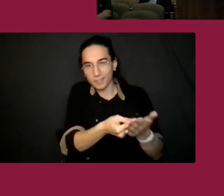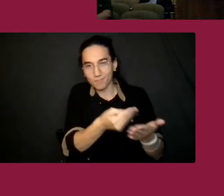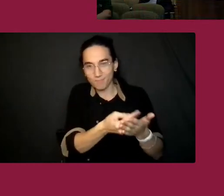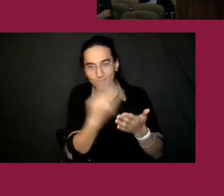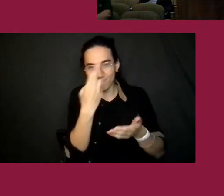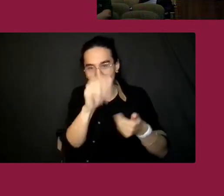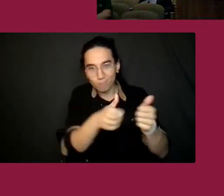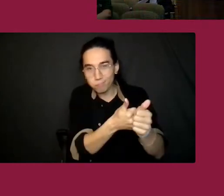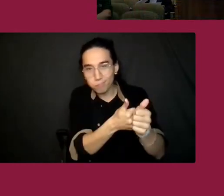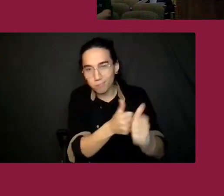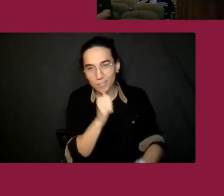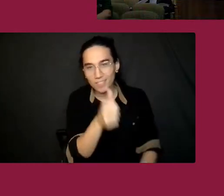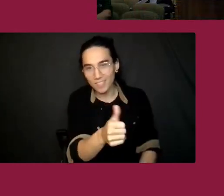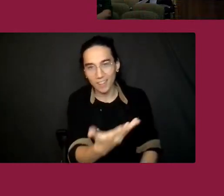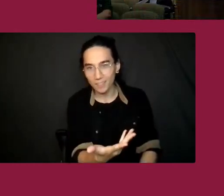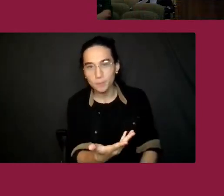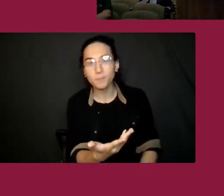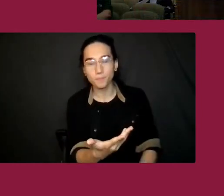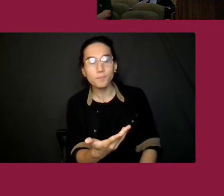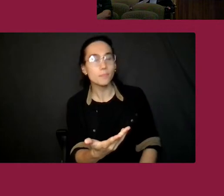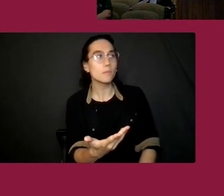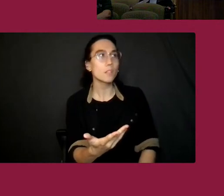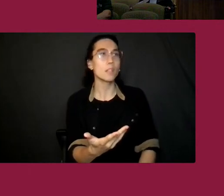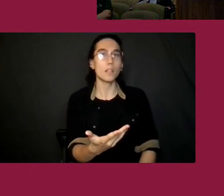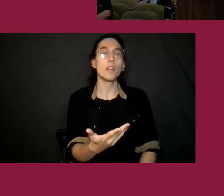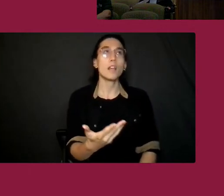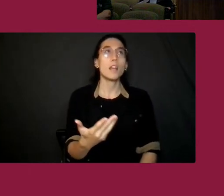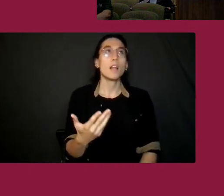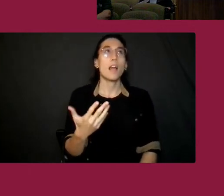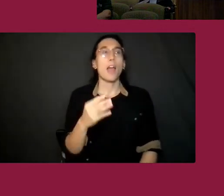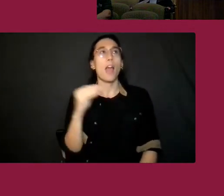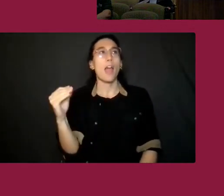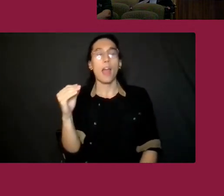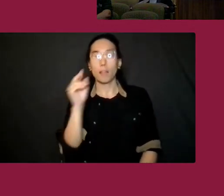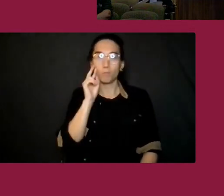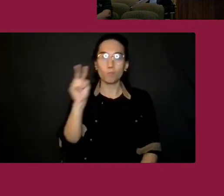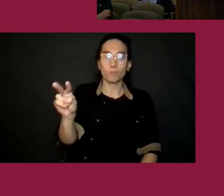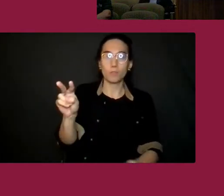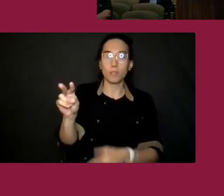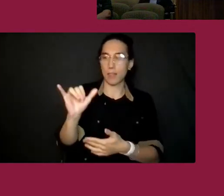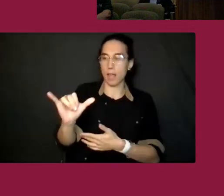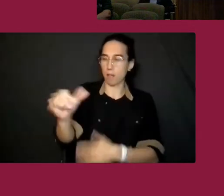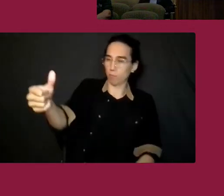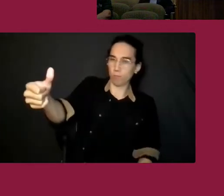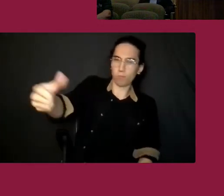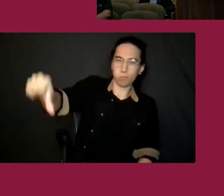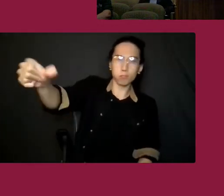not. And if you look at the veto message, the governor bought